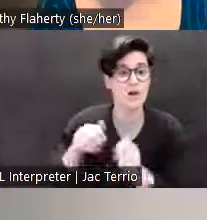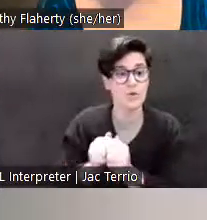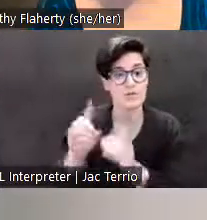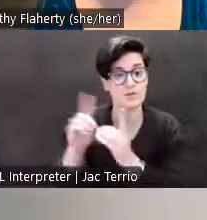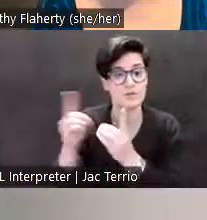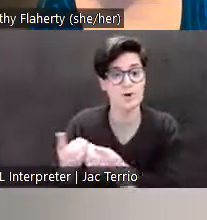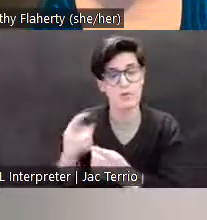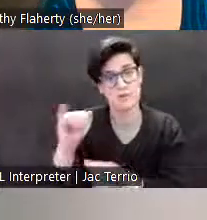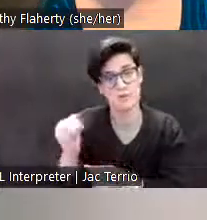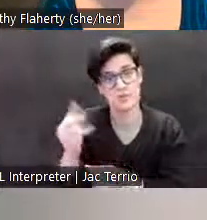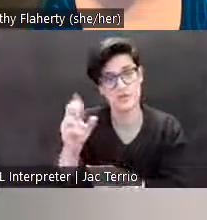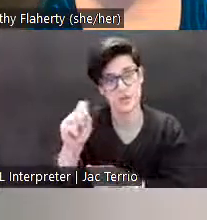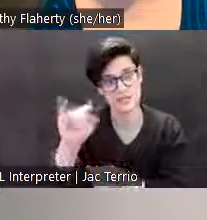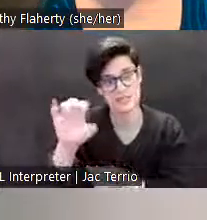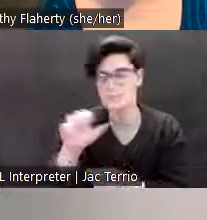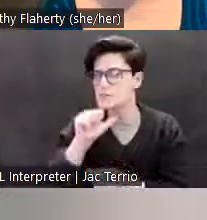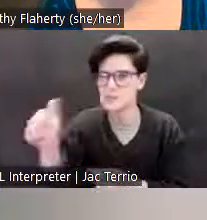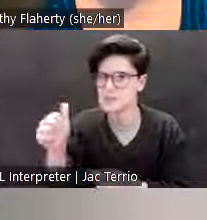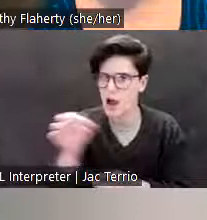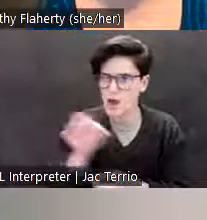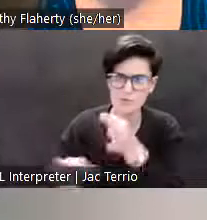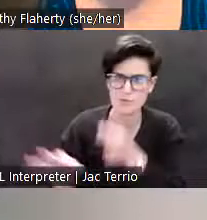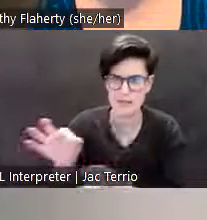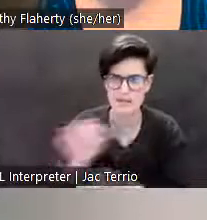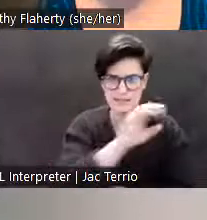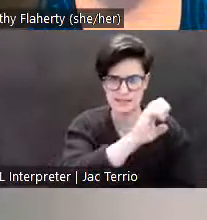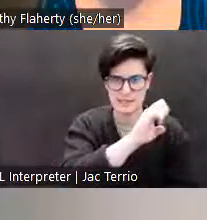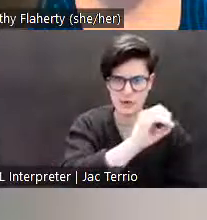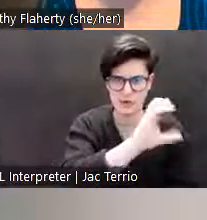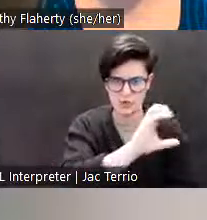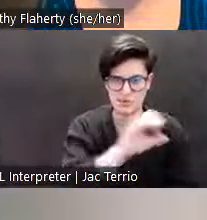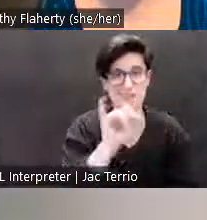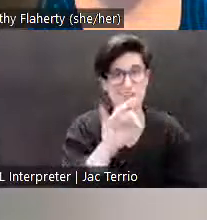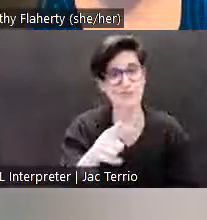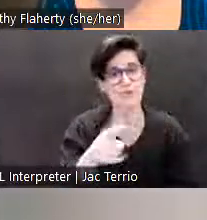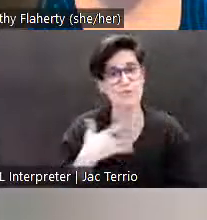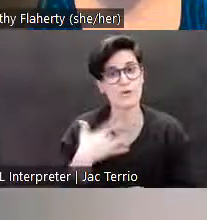15:33:15 So if you feel like you're, you may want to file a lawsuit, you're welcome to